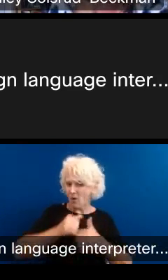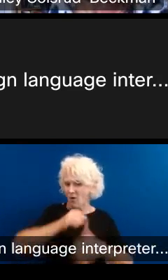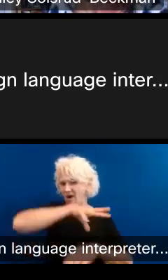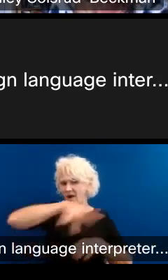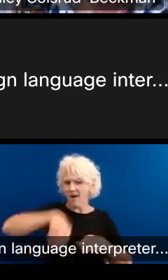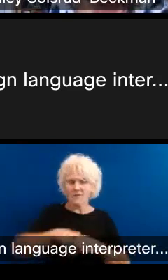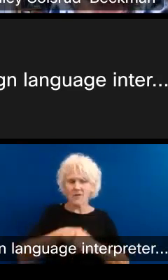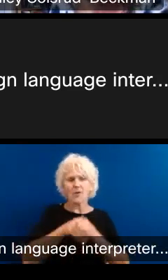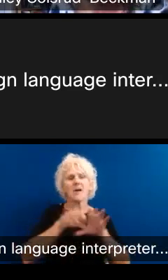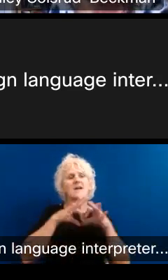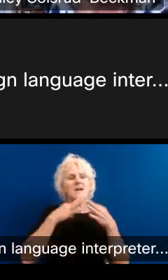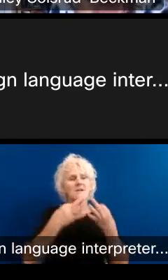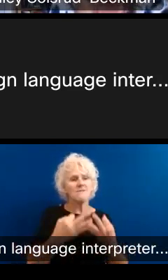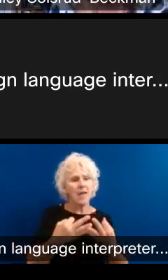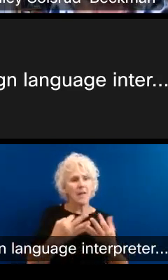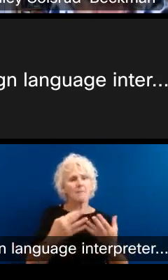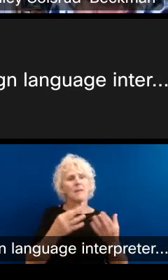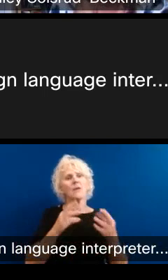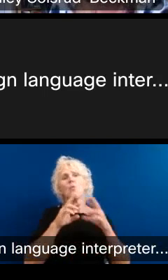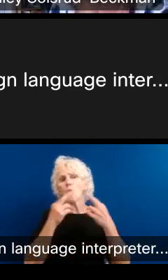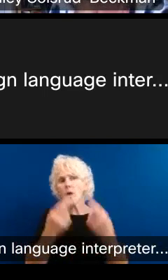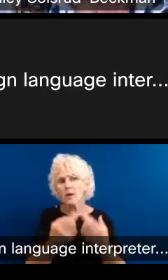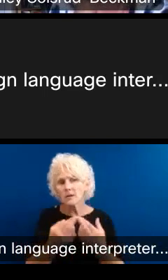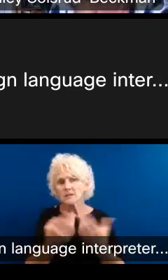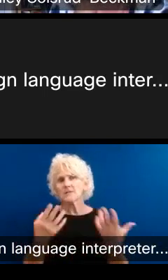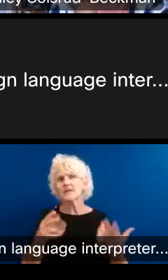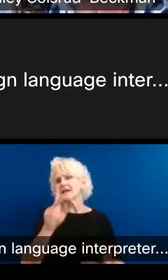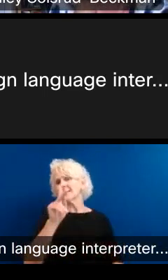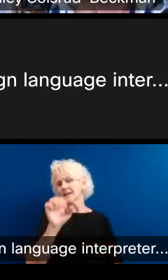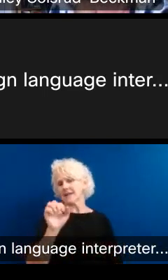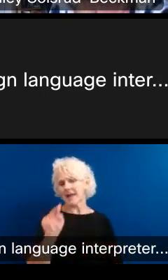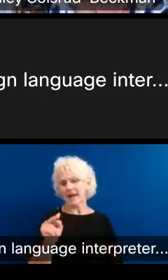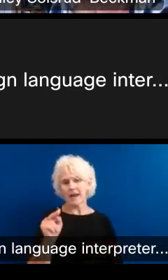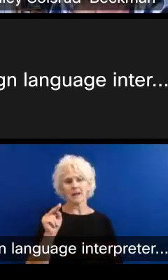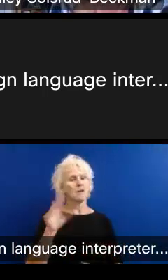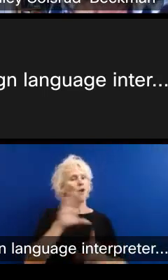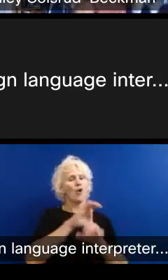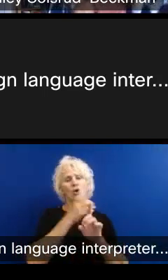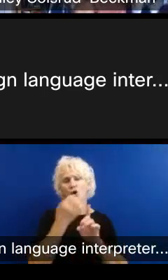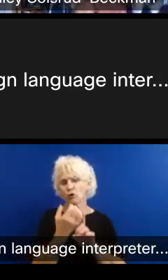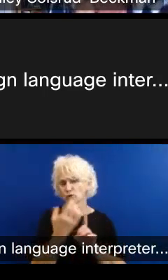coaches, neighbors. What cultural connections do they have? What is the stability of their current